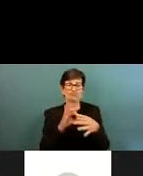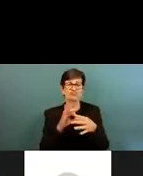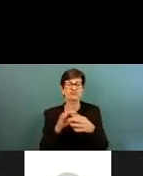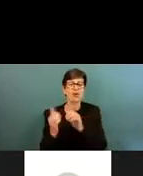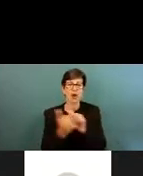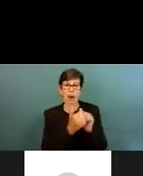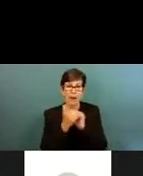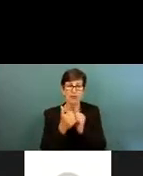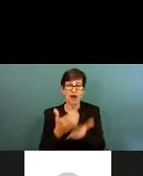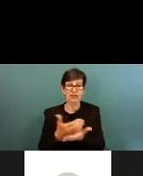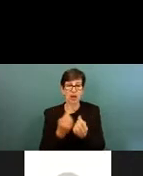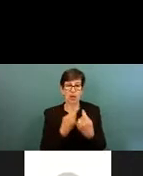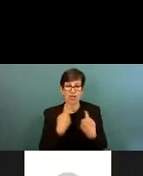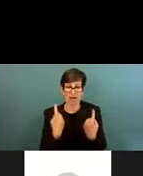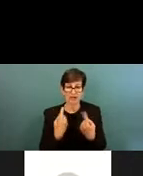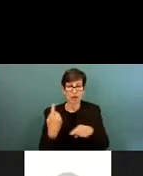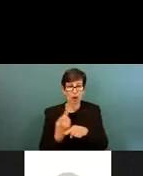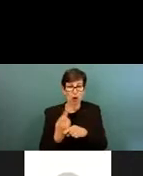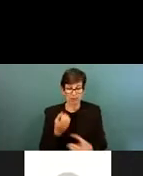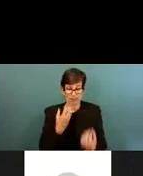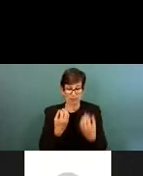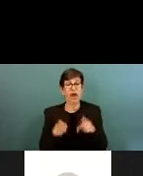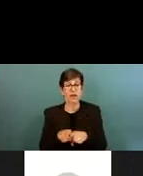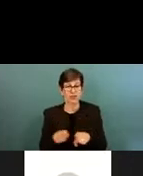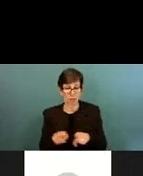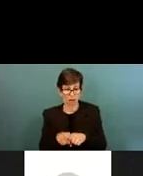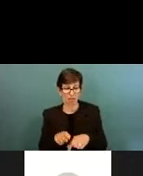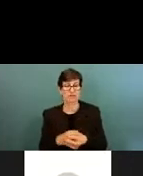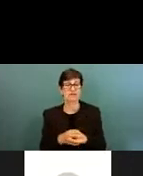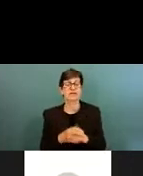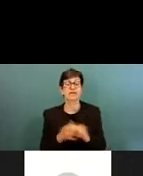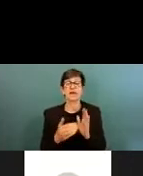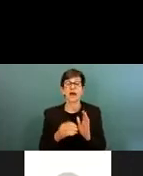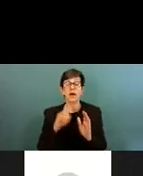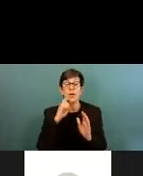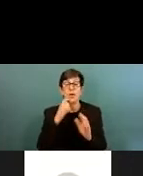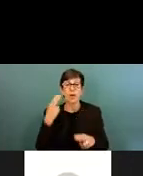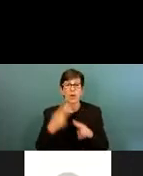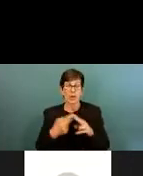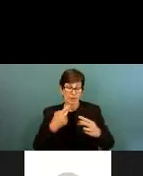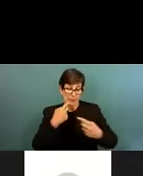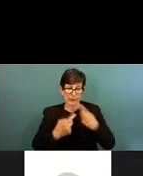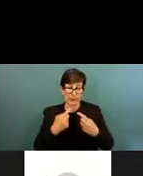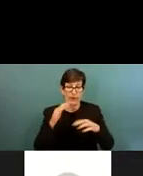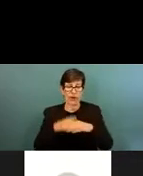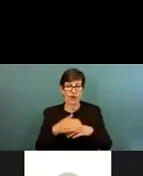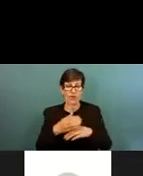really what I'm going to do now is give you a quick overview of some of the main findings